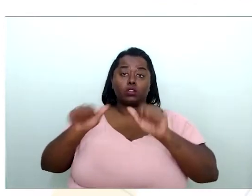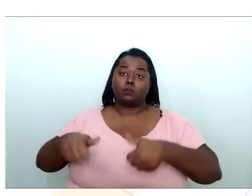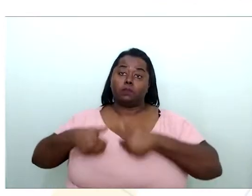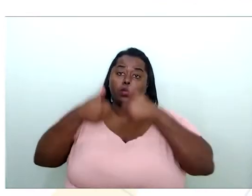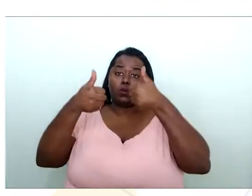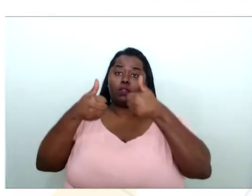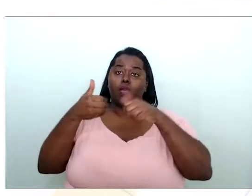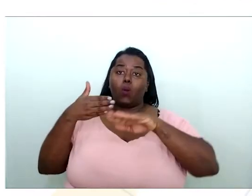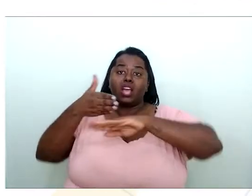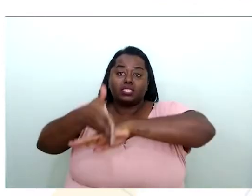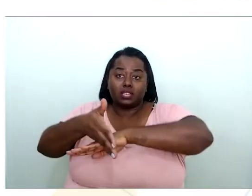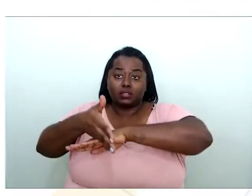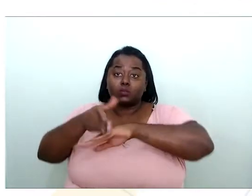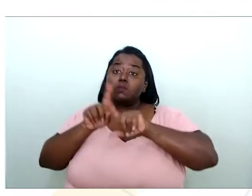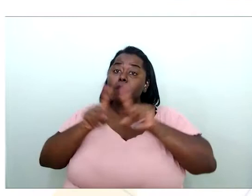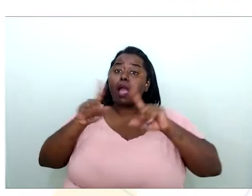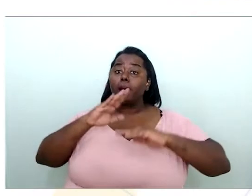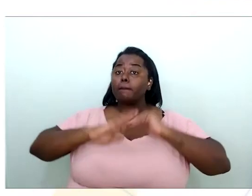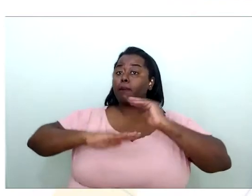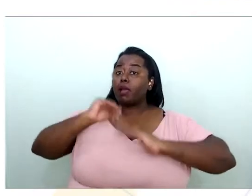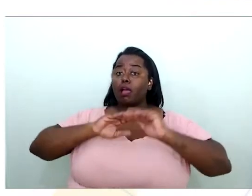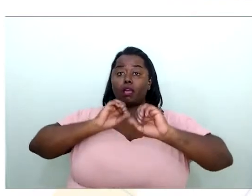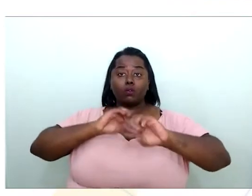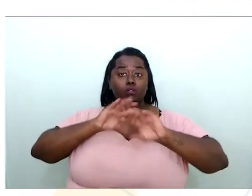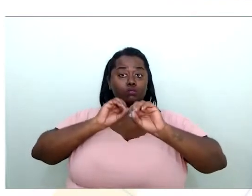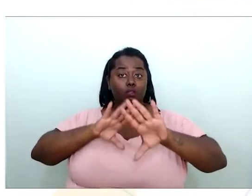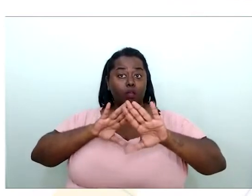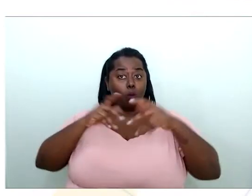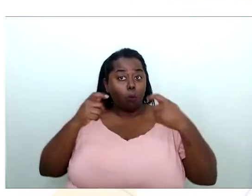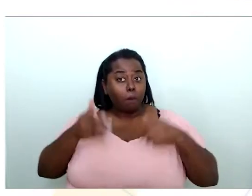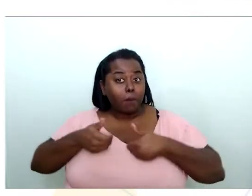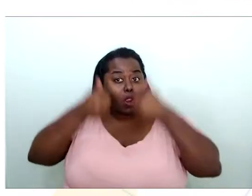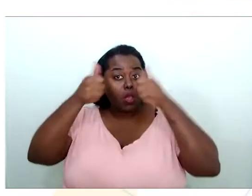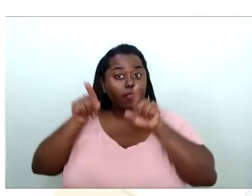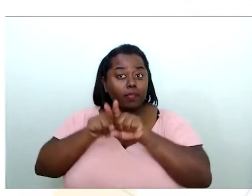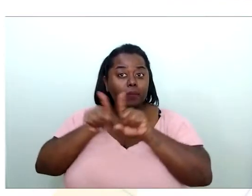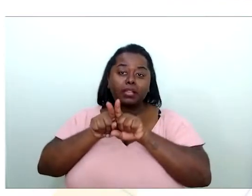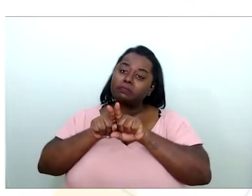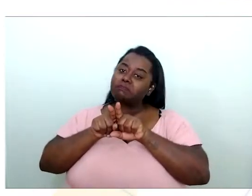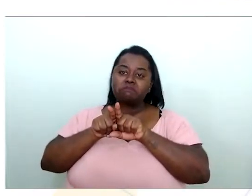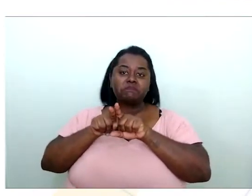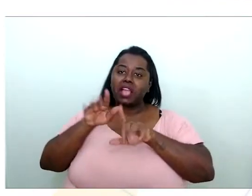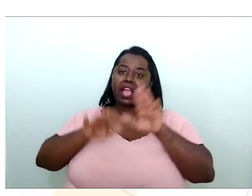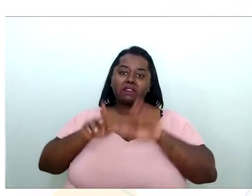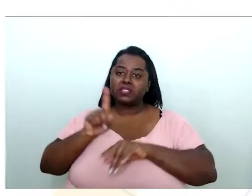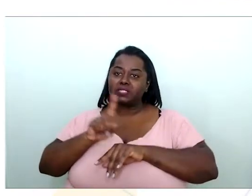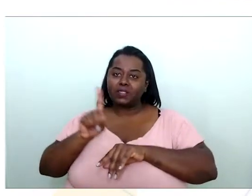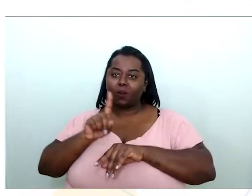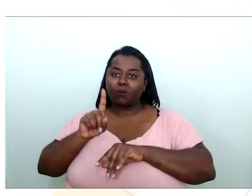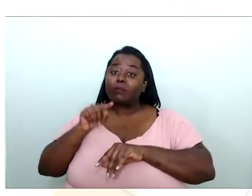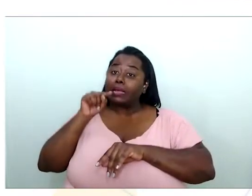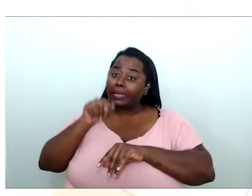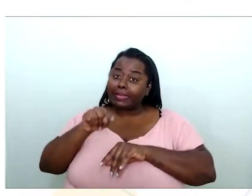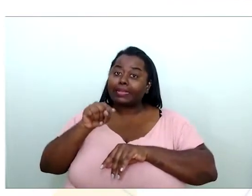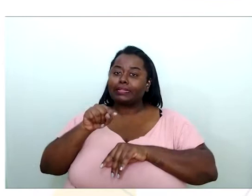necessarily improve educational practice here is the nub of the issue any